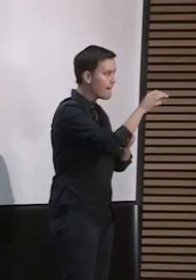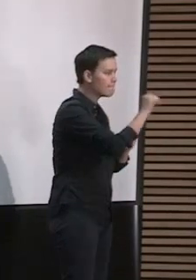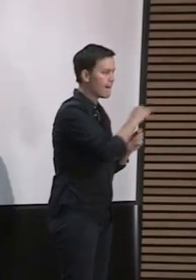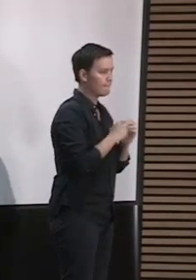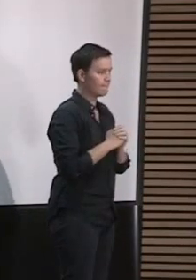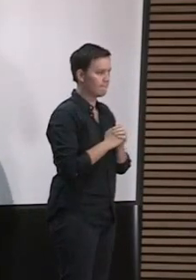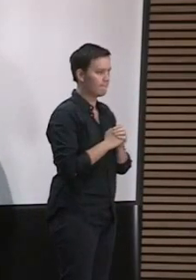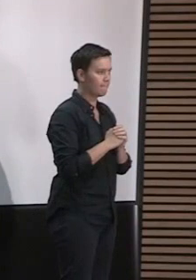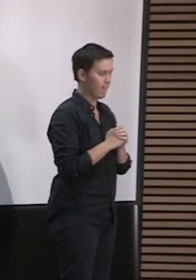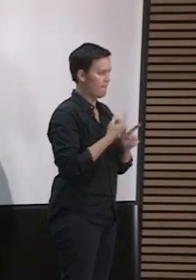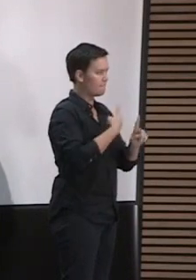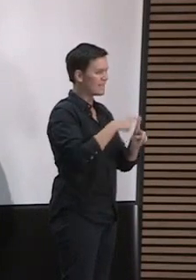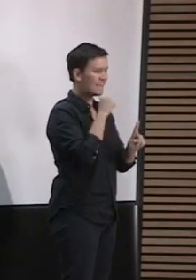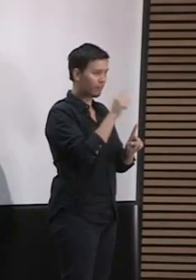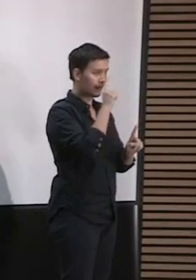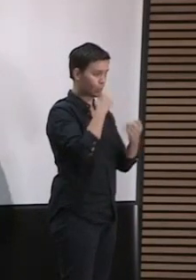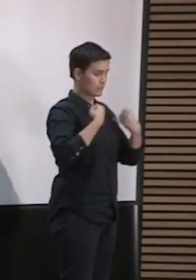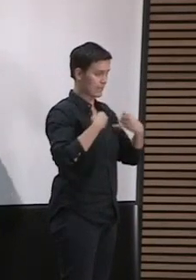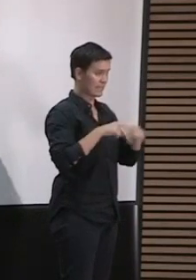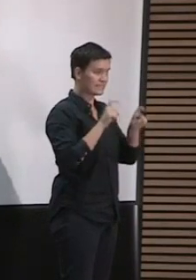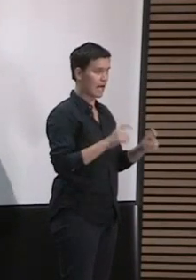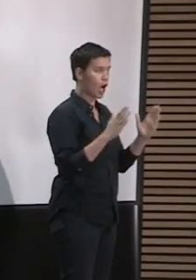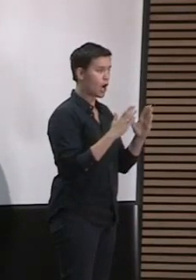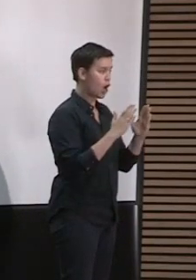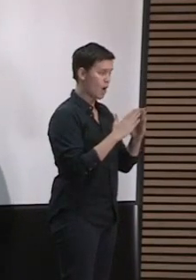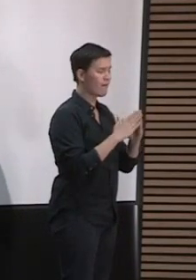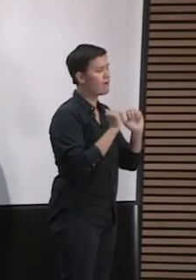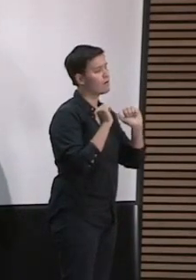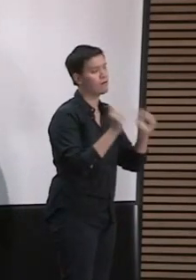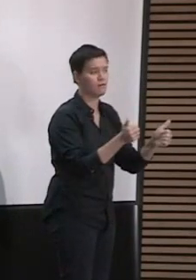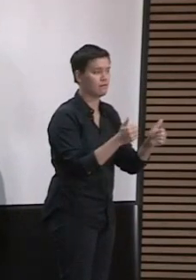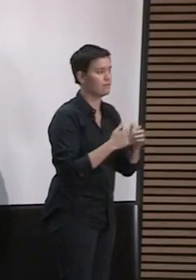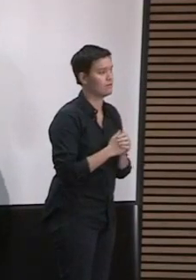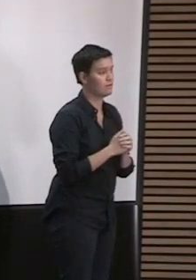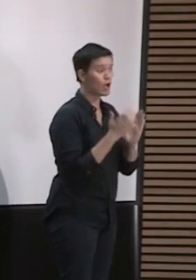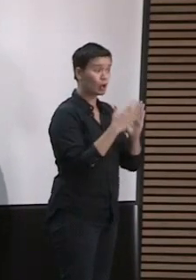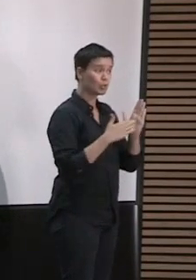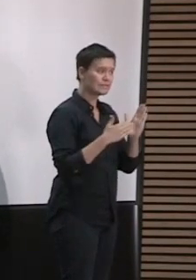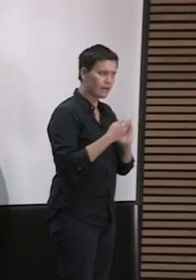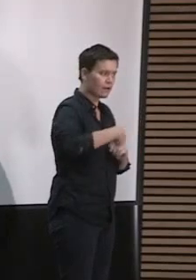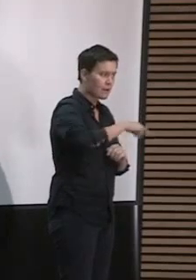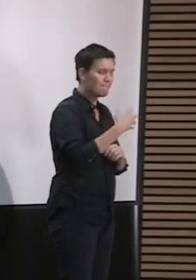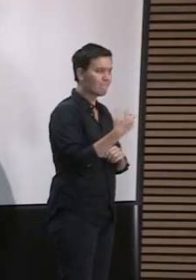keeping a record of where they have been as well as maintaining physical distance and good hygiene like washing